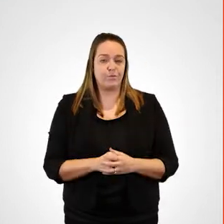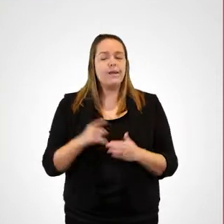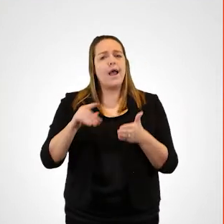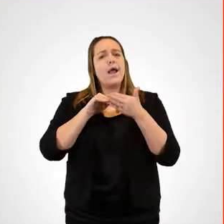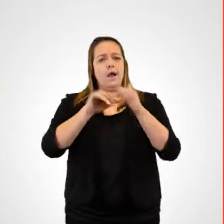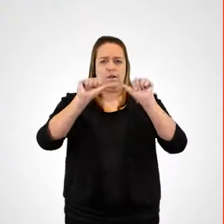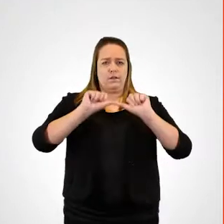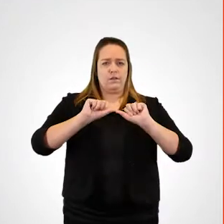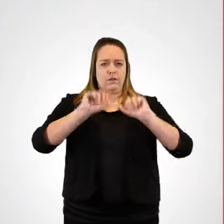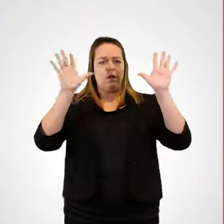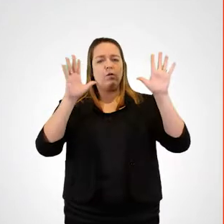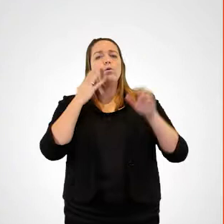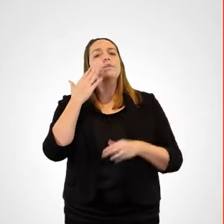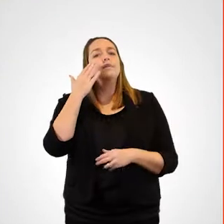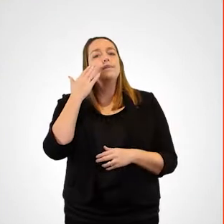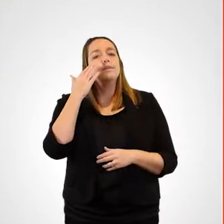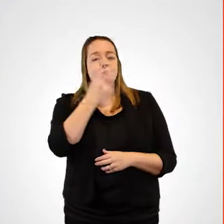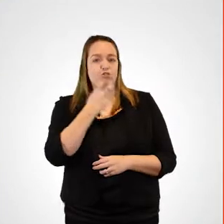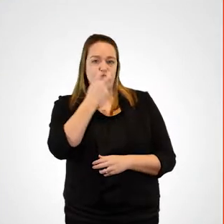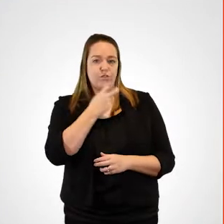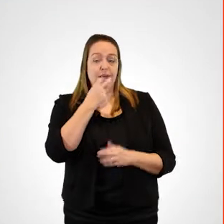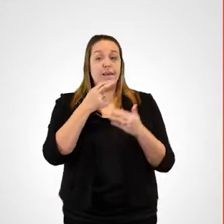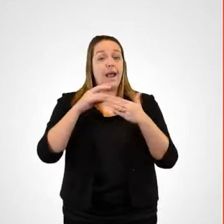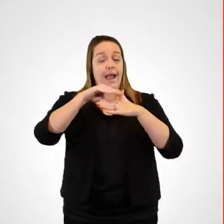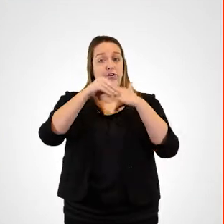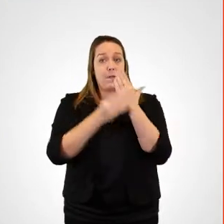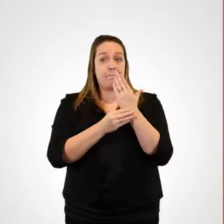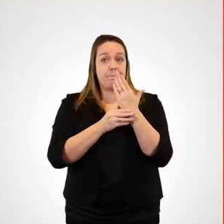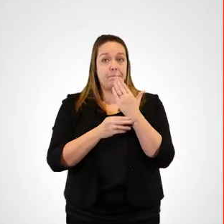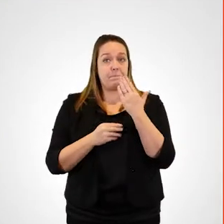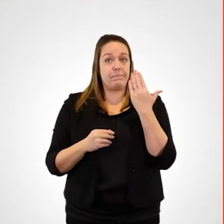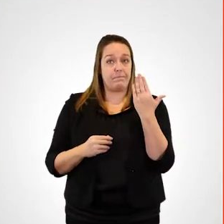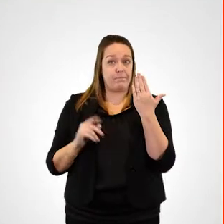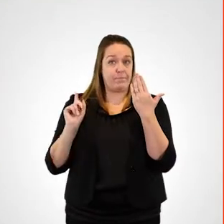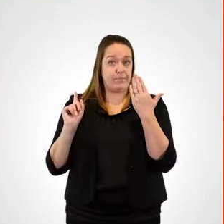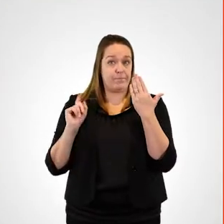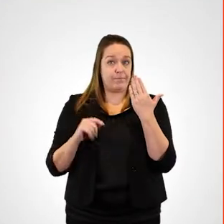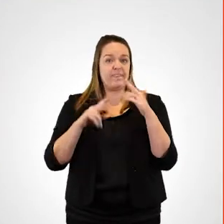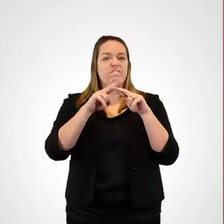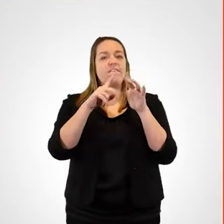So, for example, the hand shape 5, which is produced with a flat hand